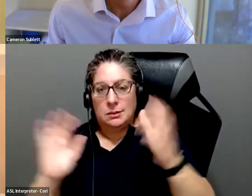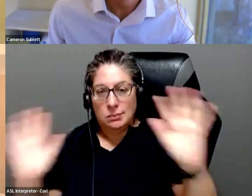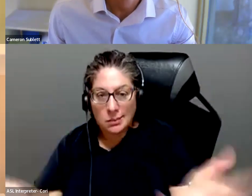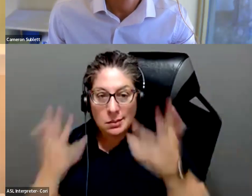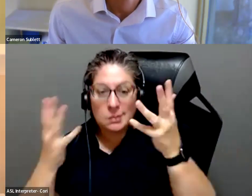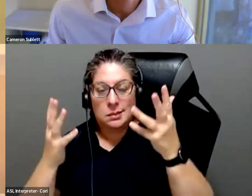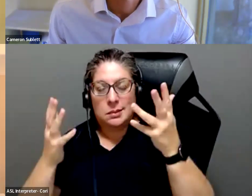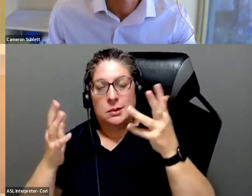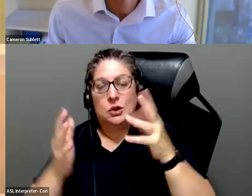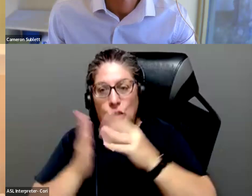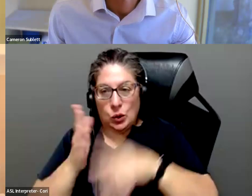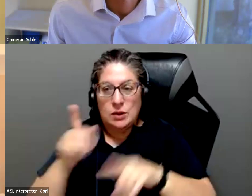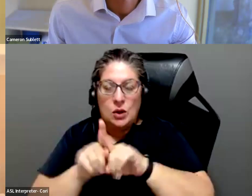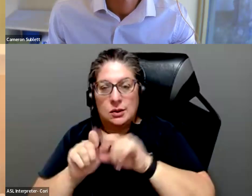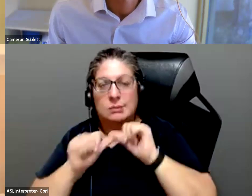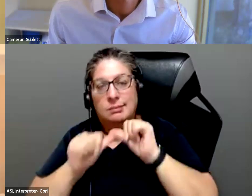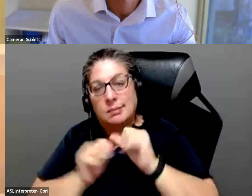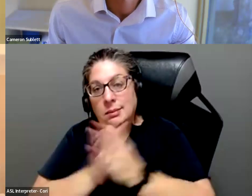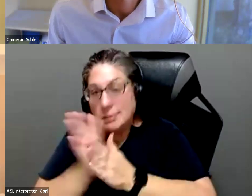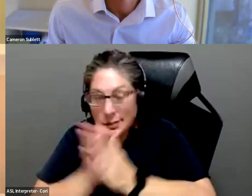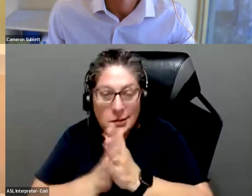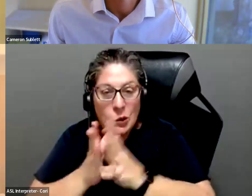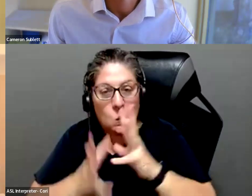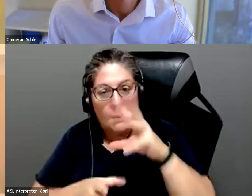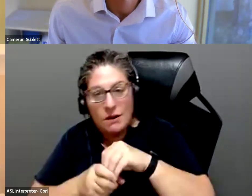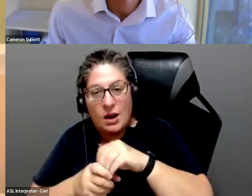and also help keep them motivated and stay in the S-STEM program.